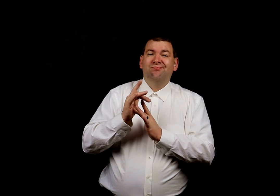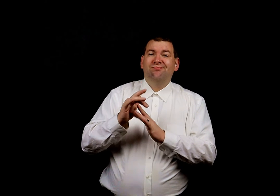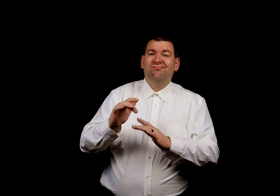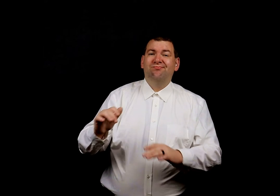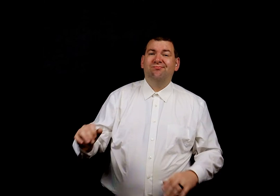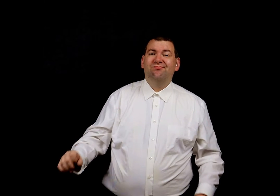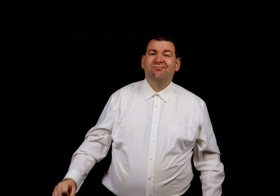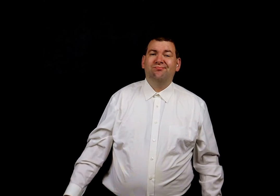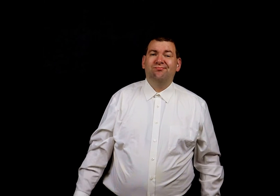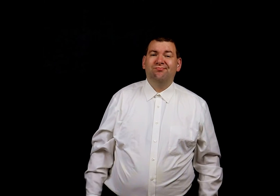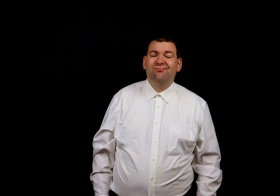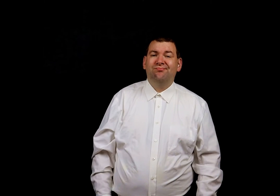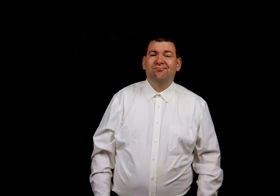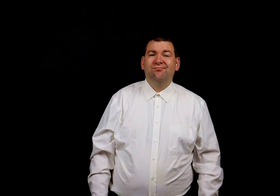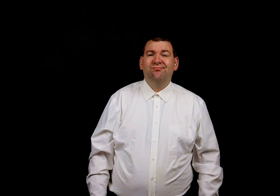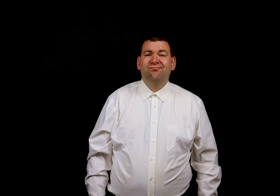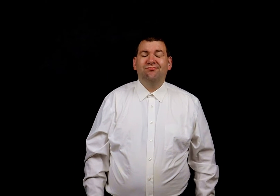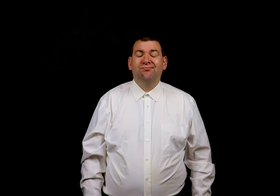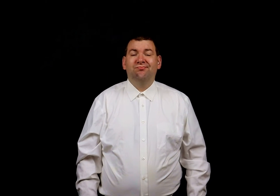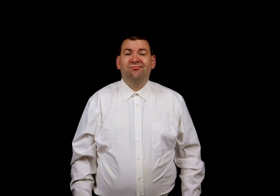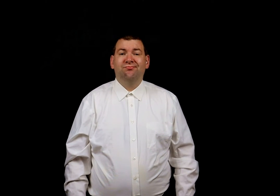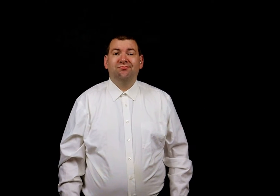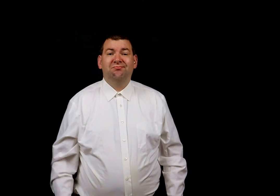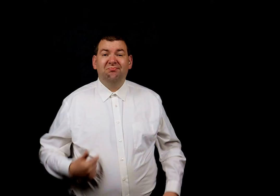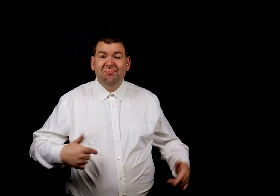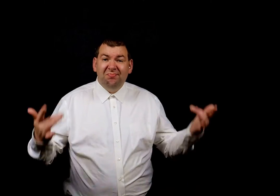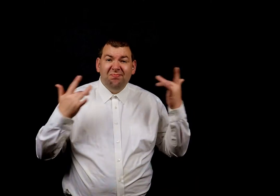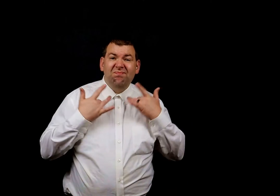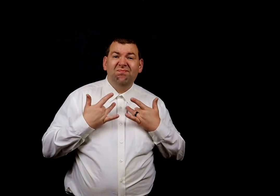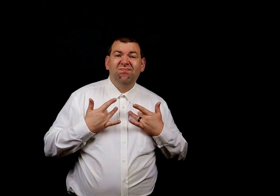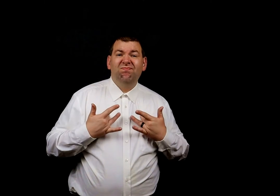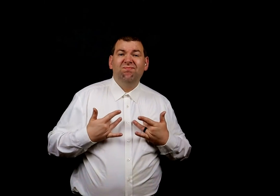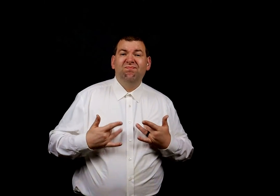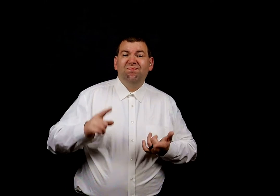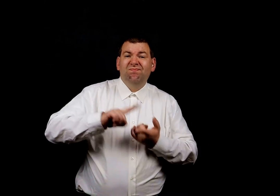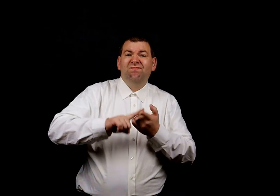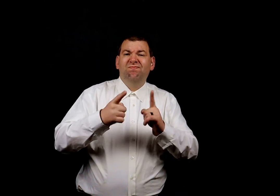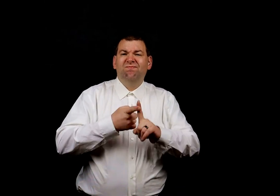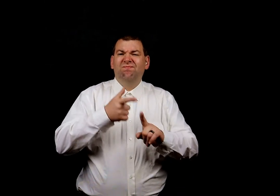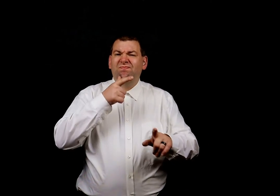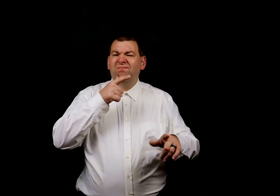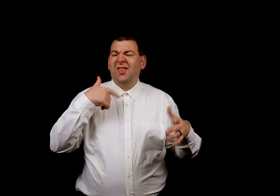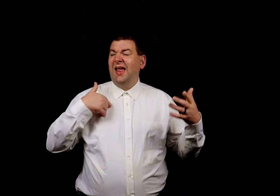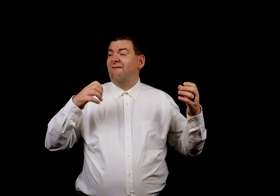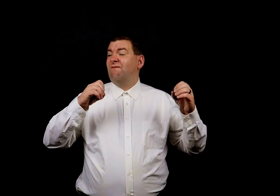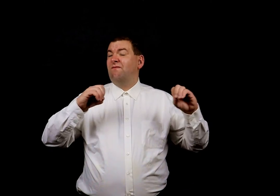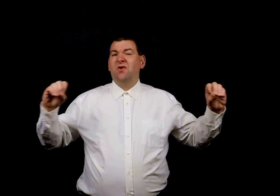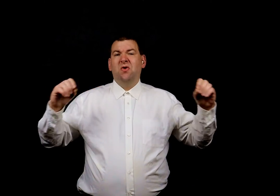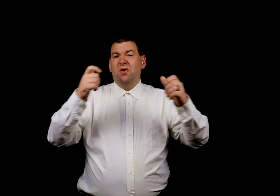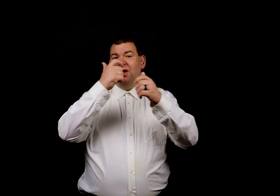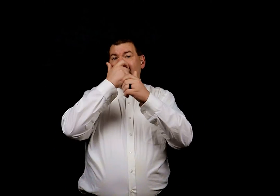* Music Playing * I've been let down by friends who’ve had